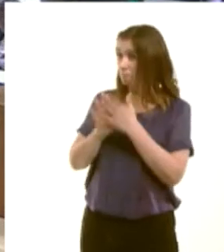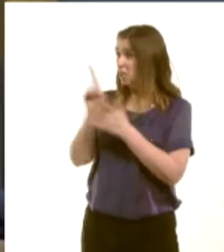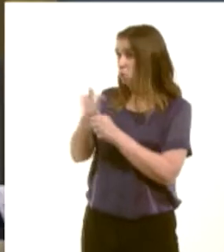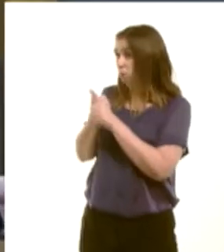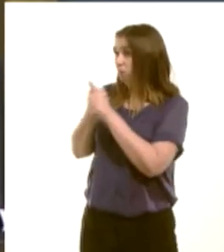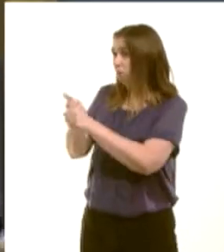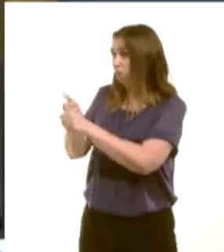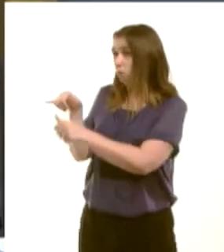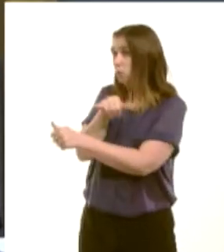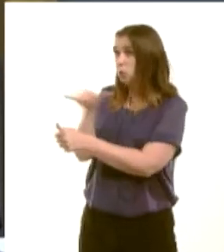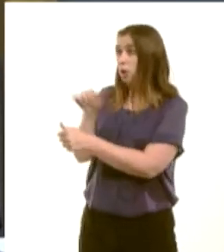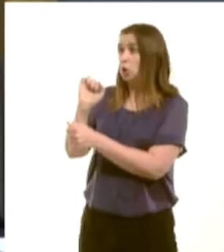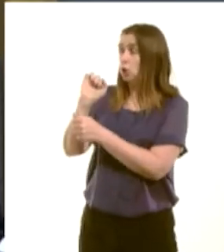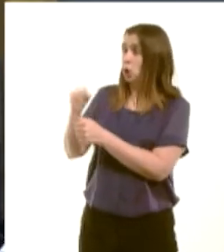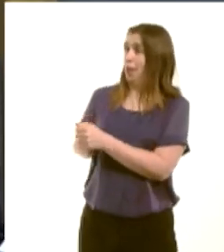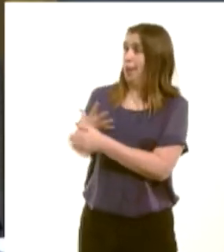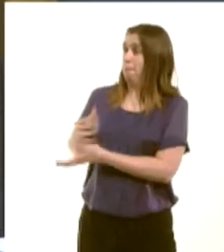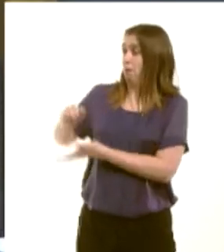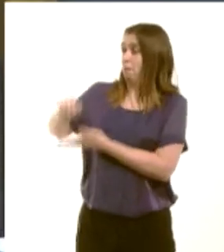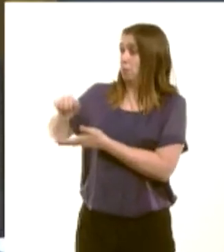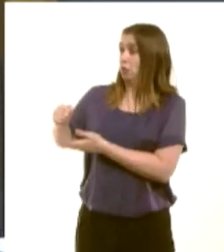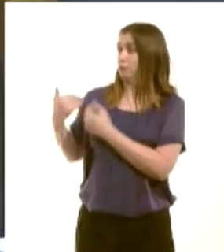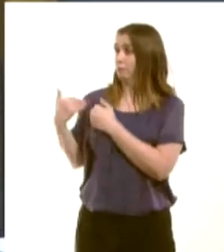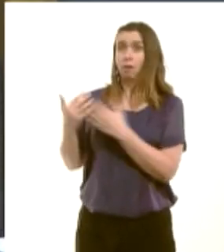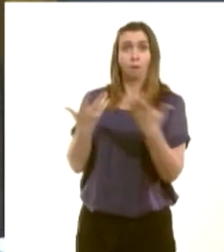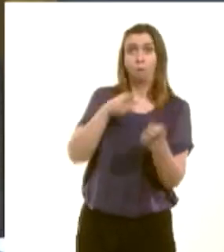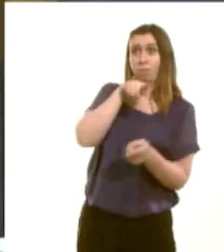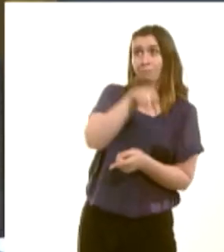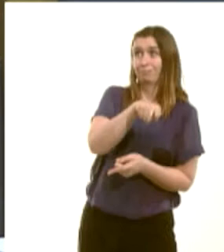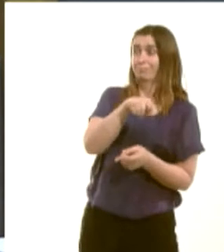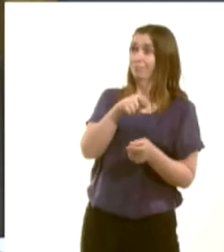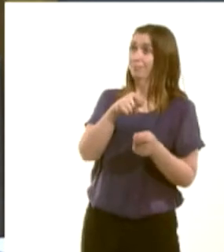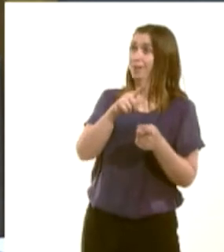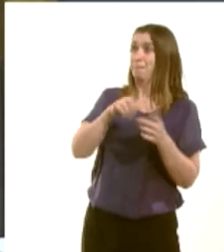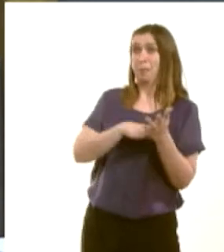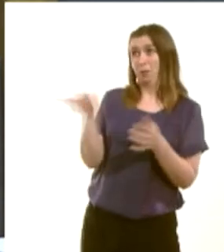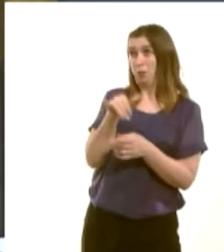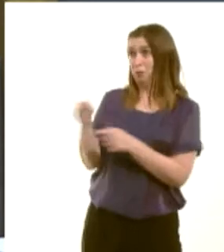one side or another on that particular question. Let me tell you, First Minister, Plaid Cymru